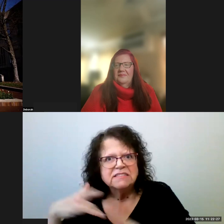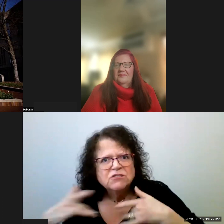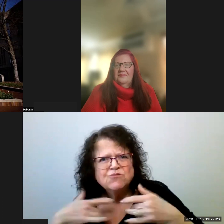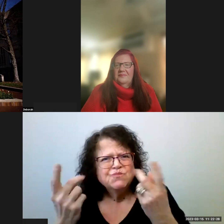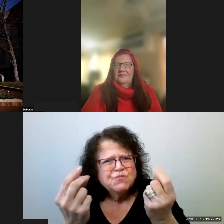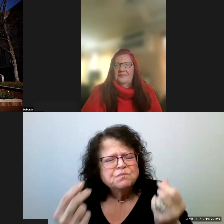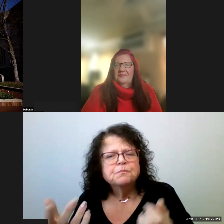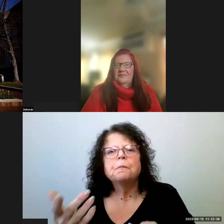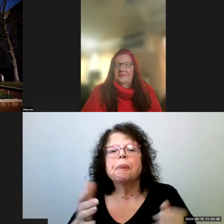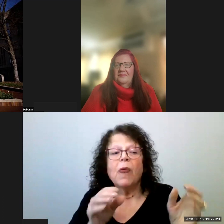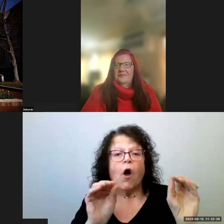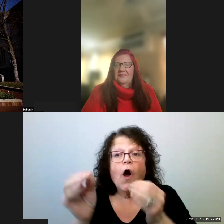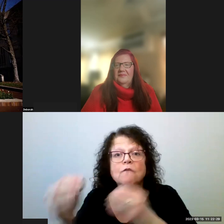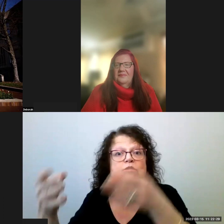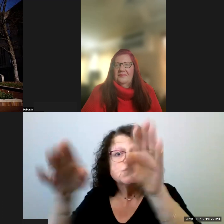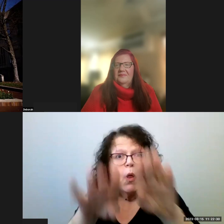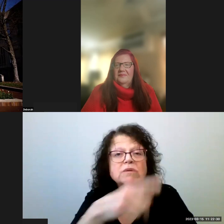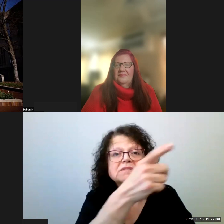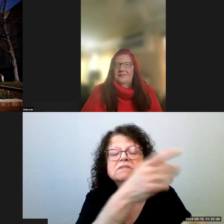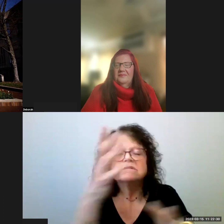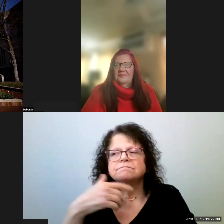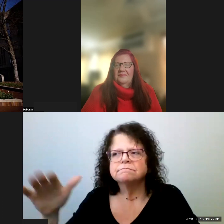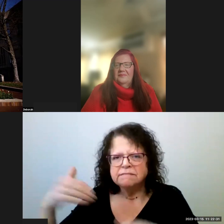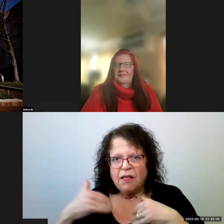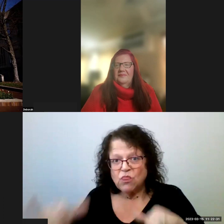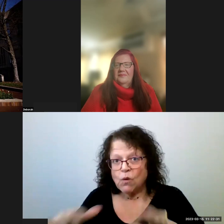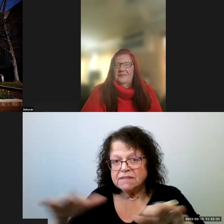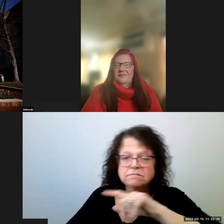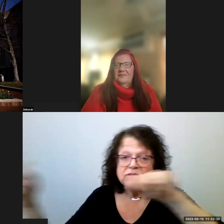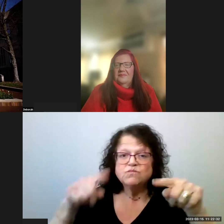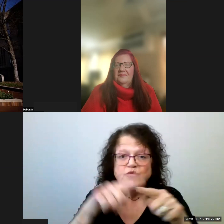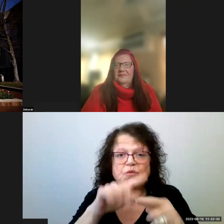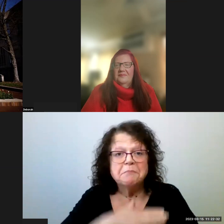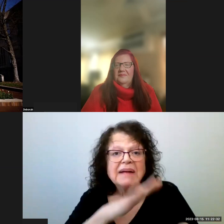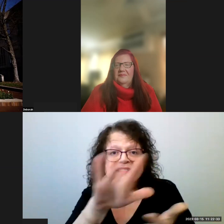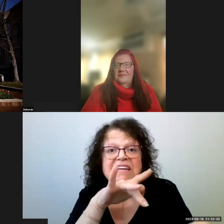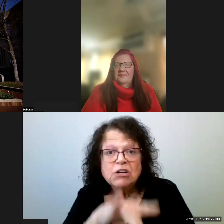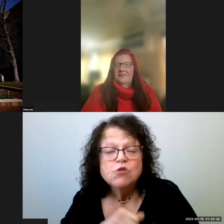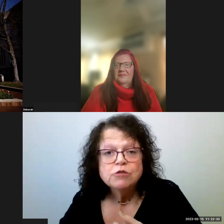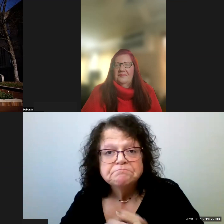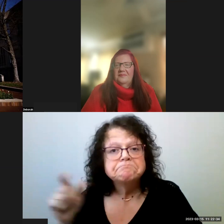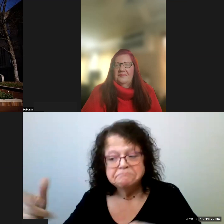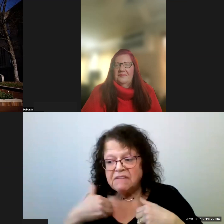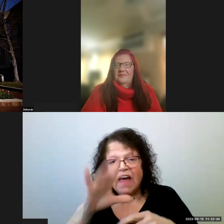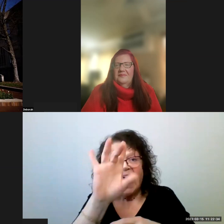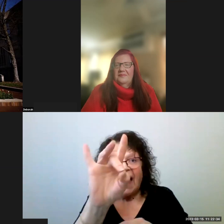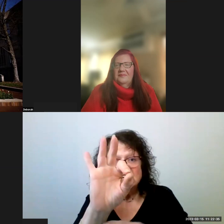being aggressive, it just terrible. So what I did, even though our office was closed, those three students I had come to my center every day to the office. They sat at eight-foot